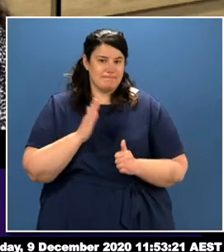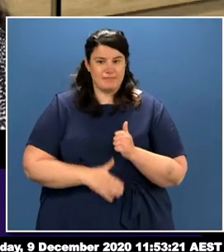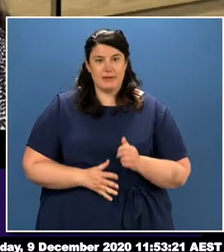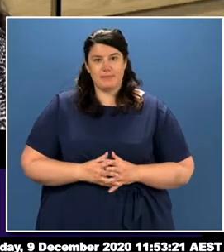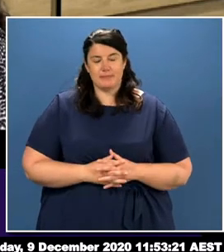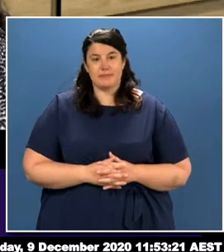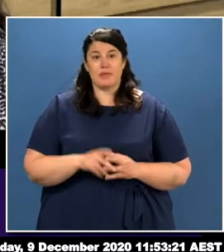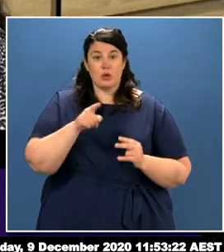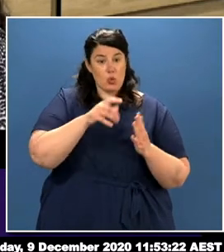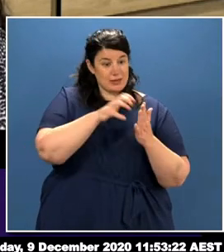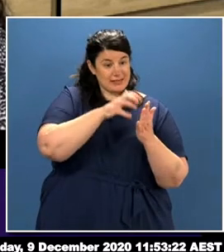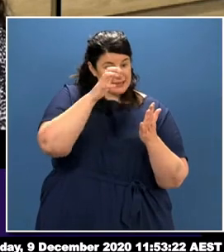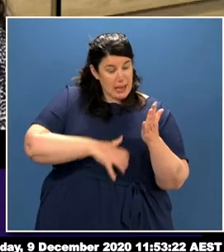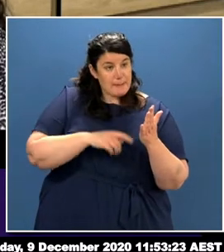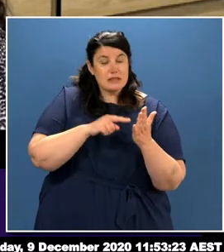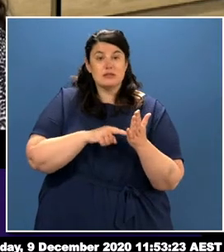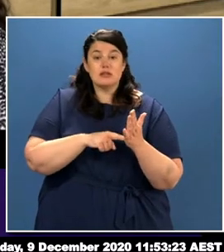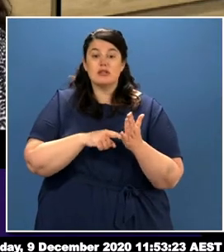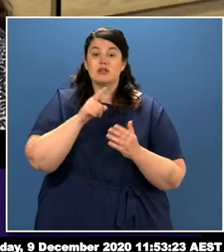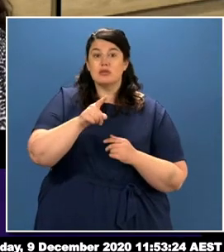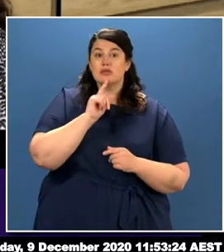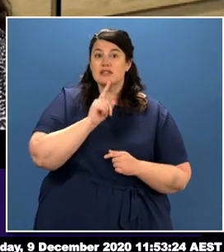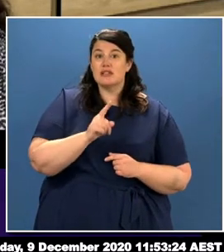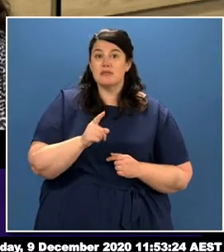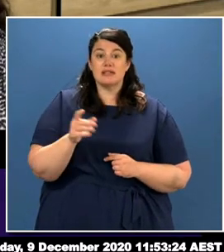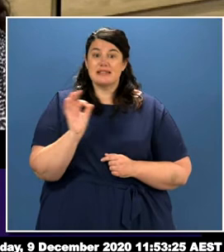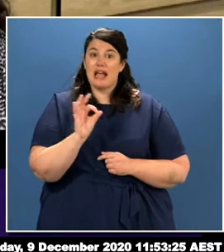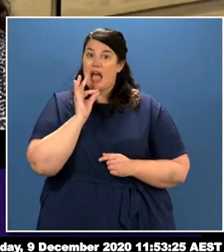And in your statement you say that you didn't do that